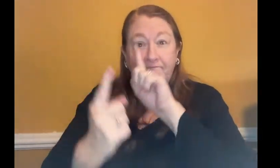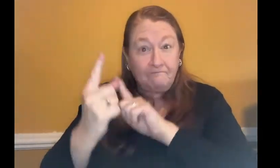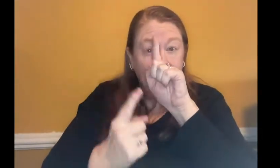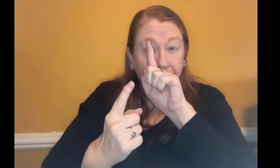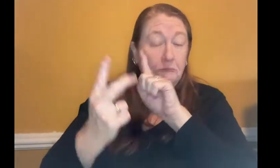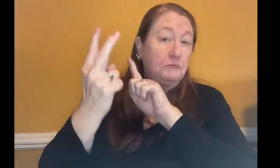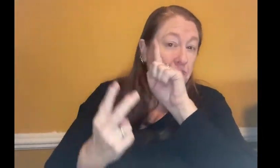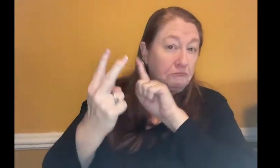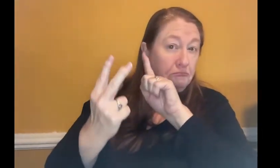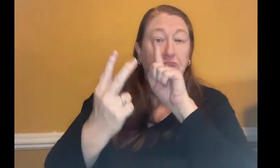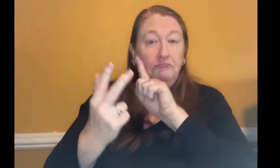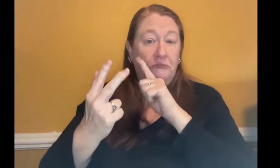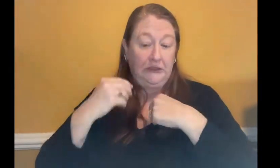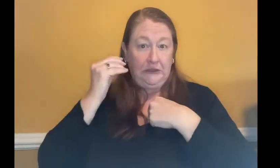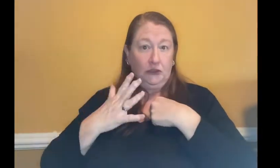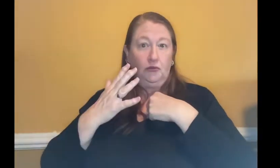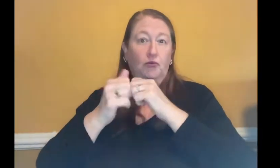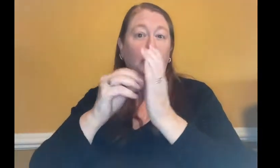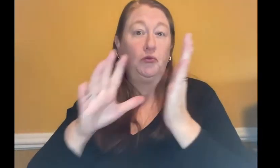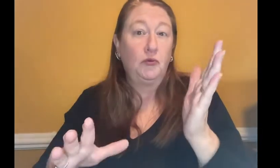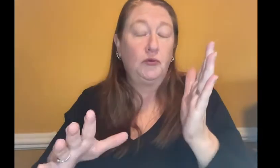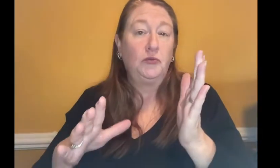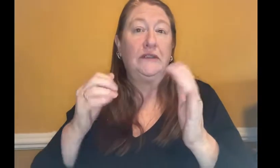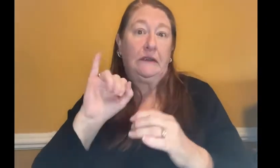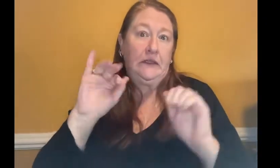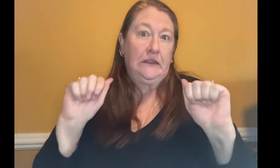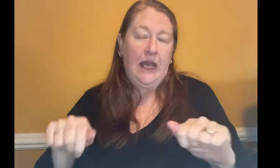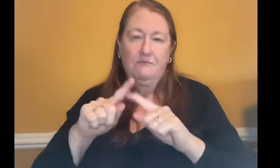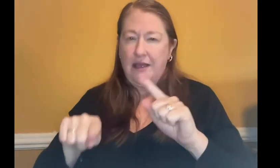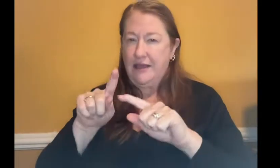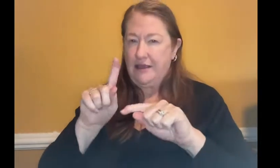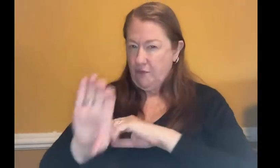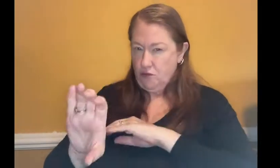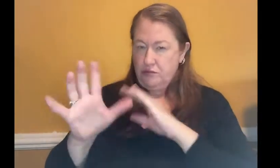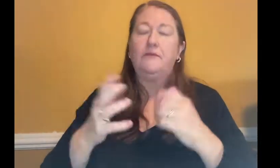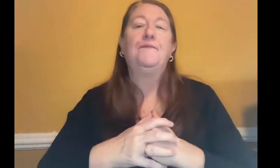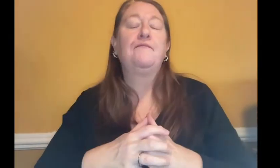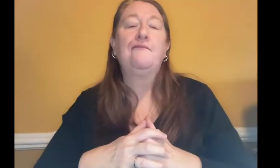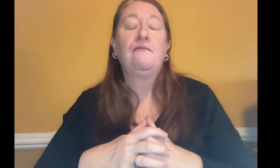except for an occasional meeting one on one or a small group without forcing them to do so.